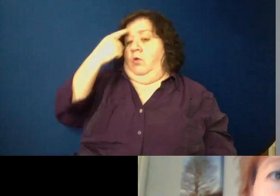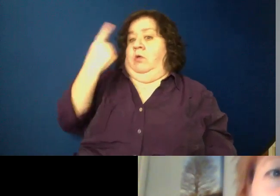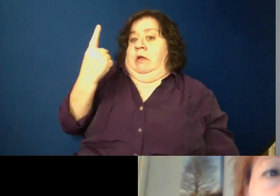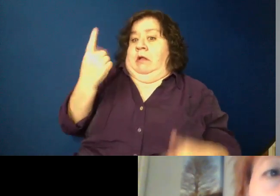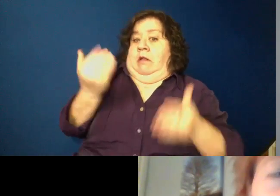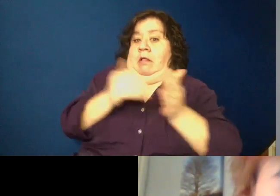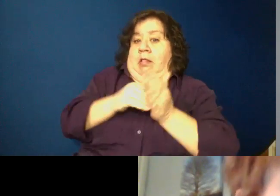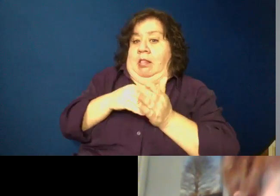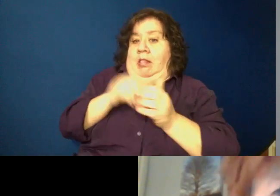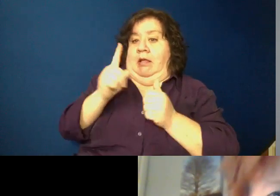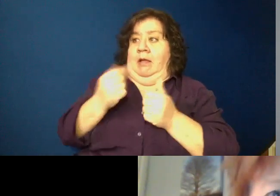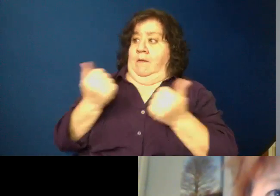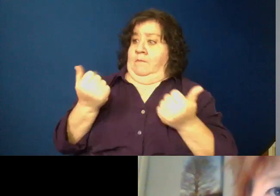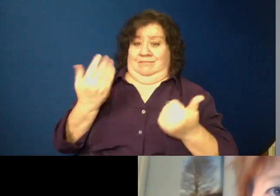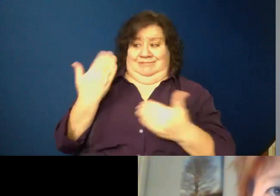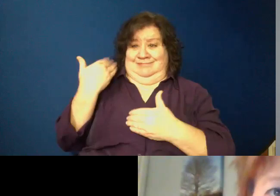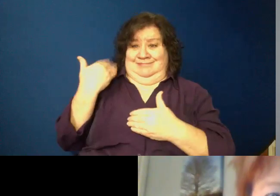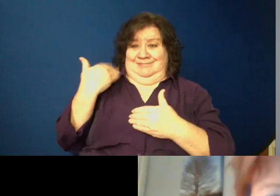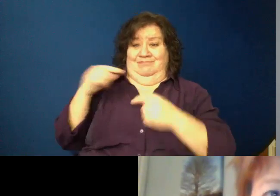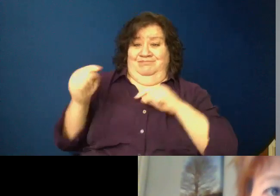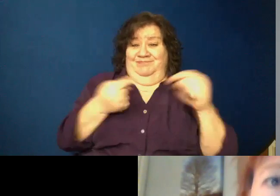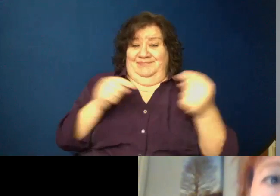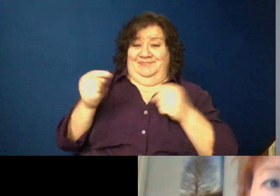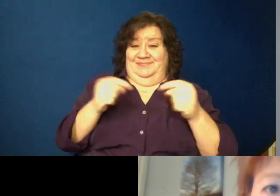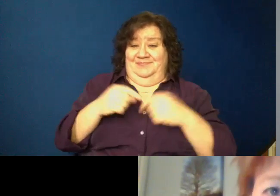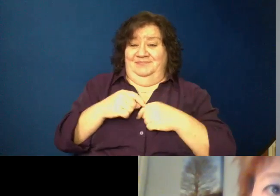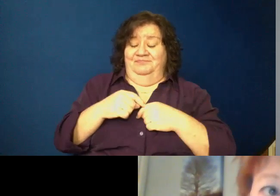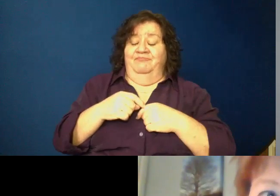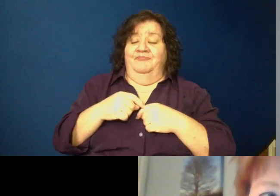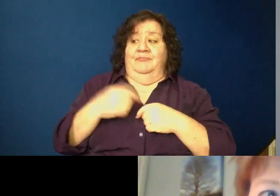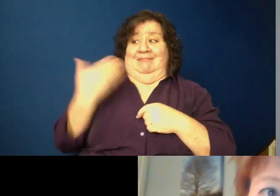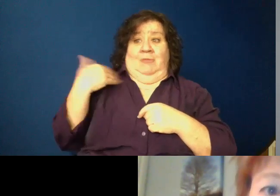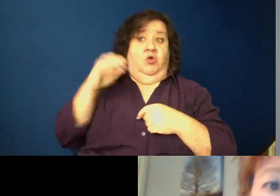had one comment from a participant which is which leads me to think of more work that we need to do